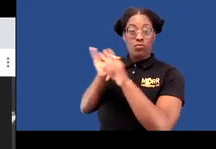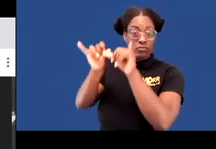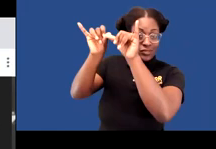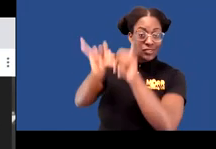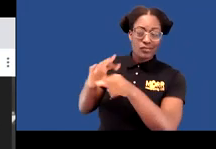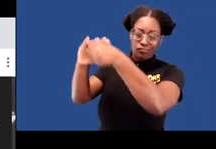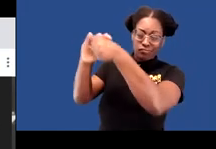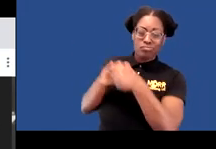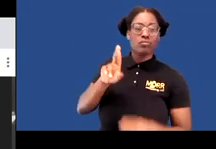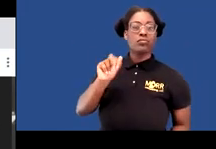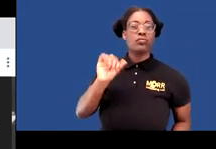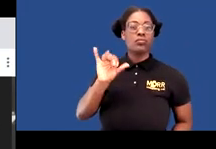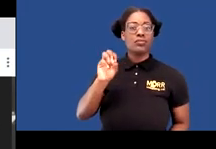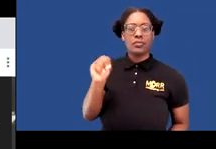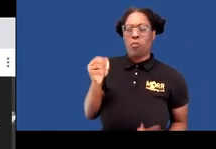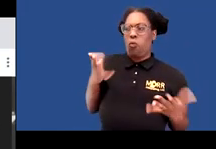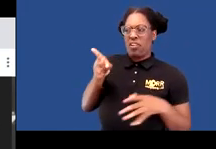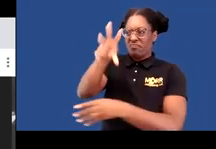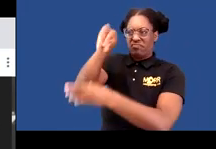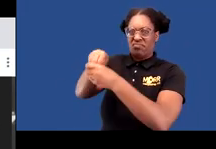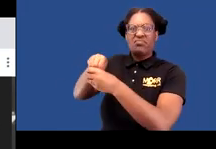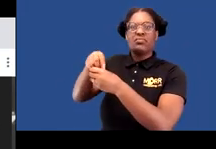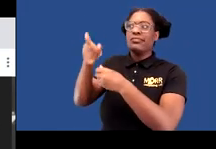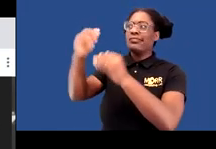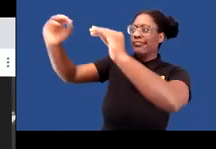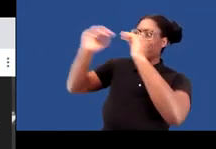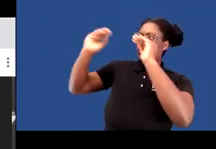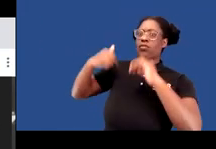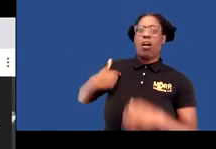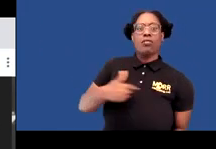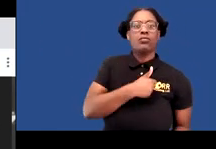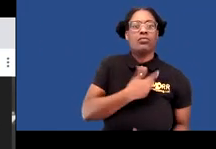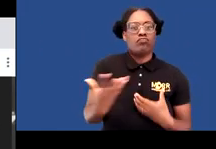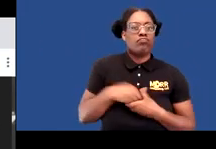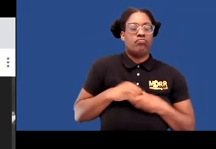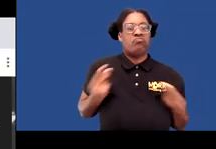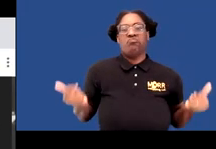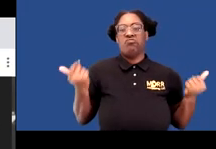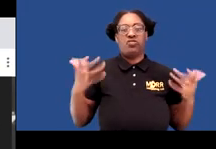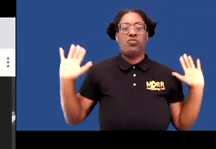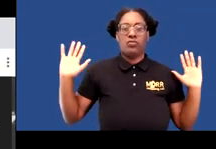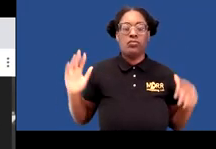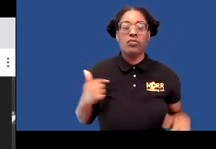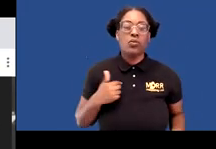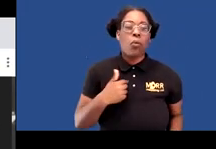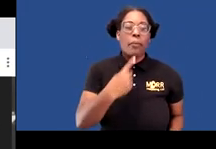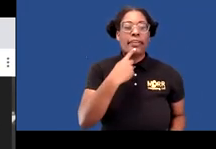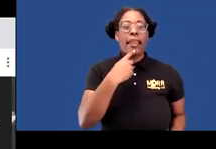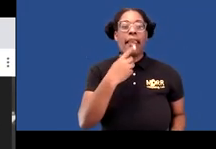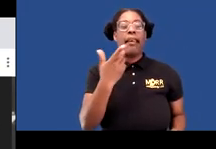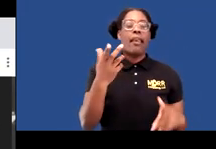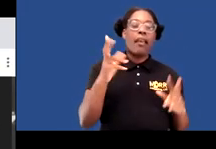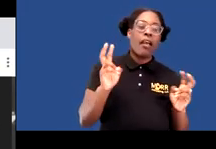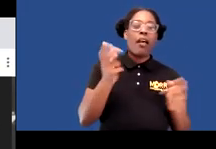You know, I don't see everyone as being equally capable of racism but that everyone has biases.